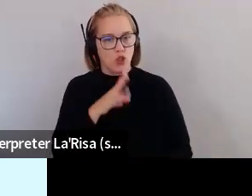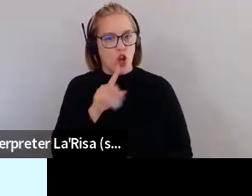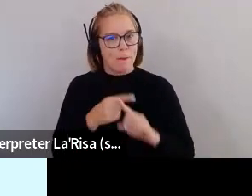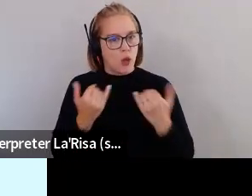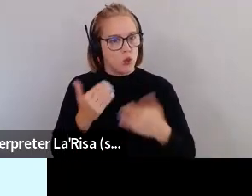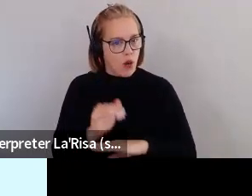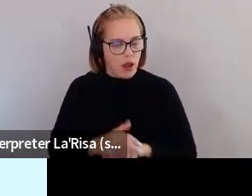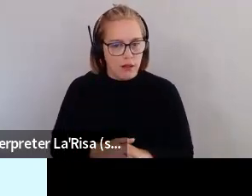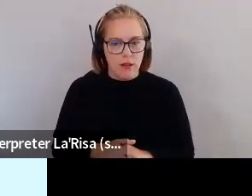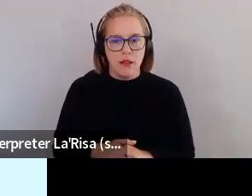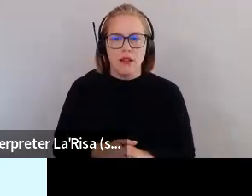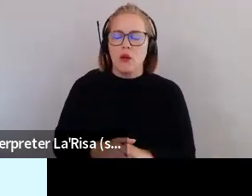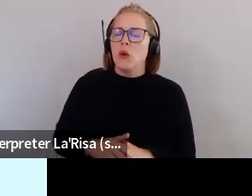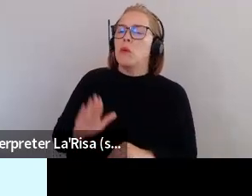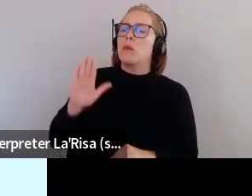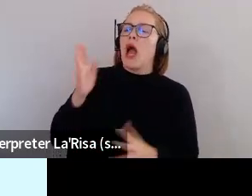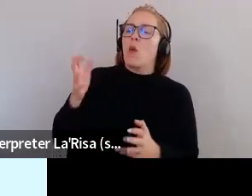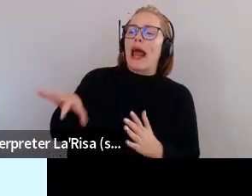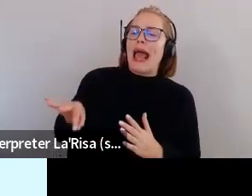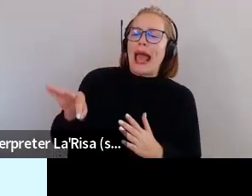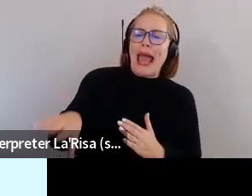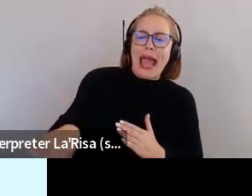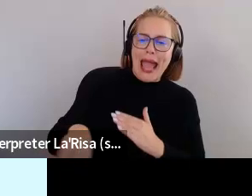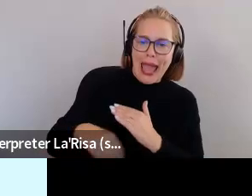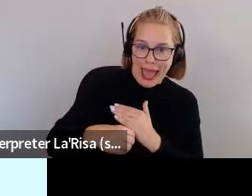tonight, including a lot a personal story straight from the mouth of some